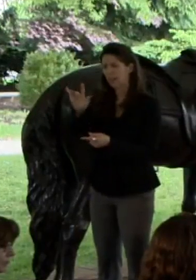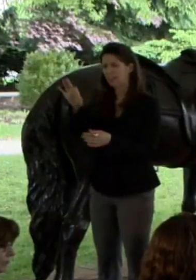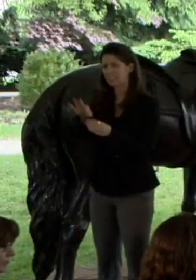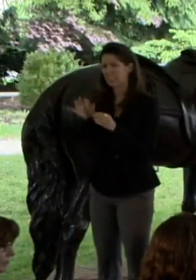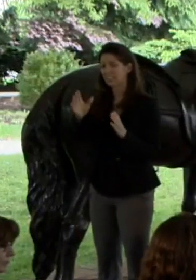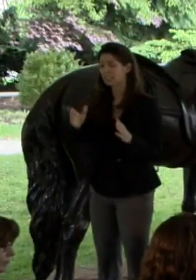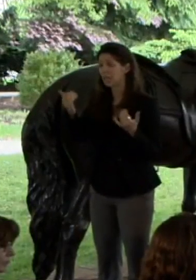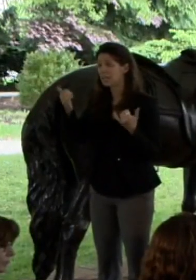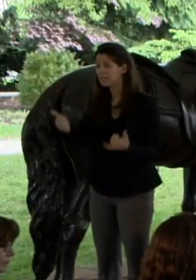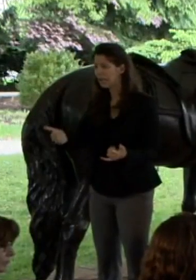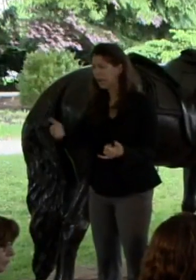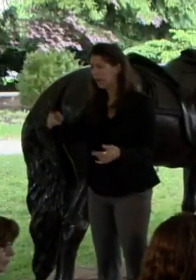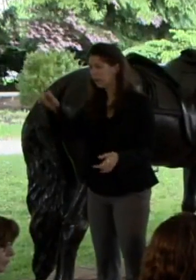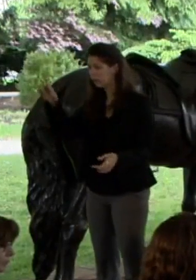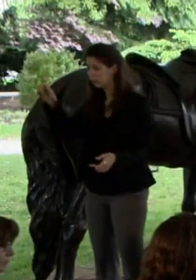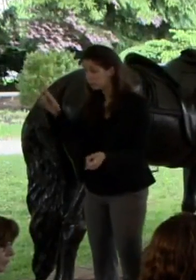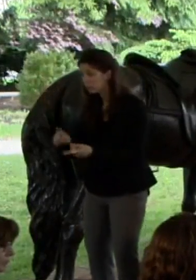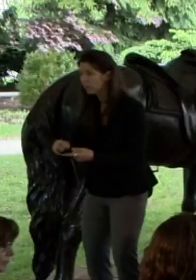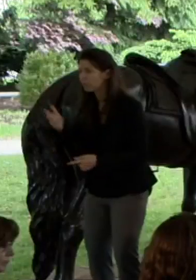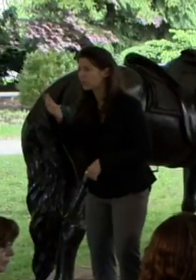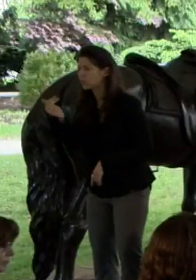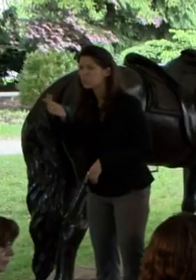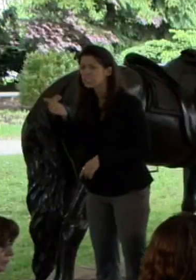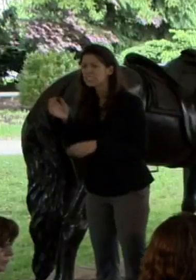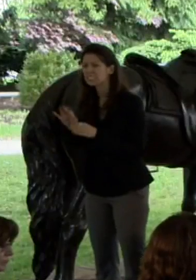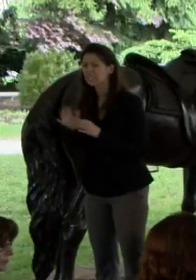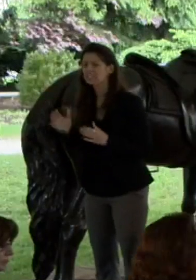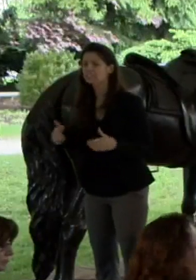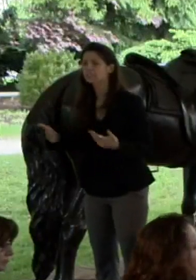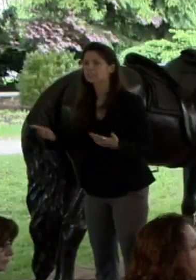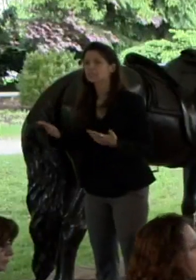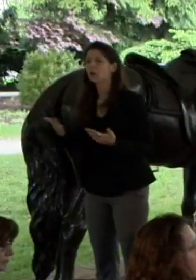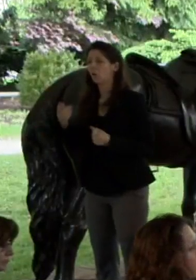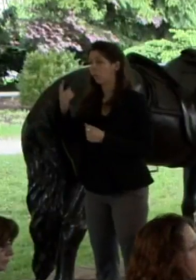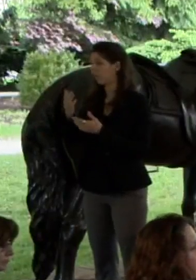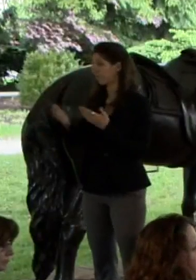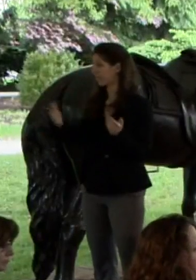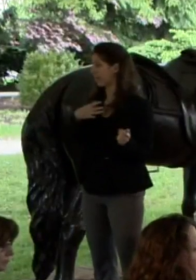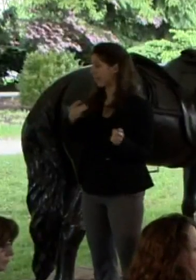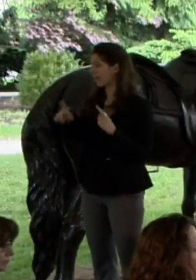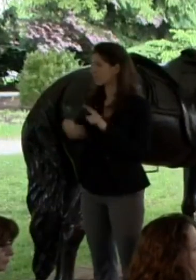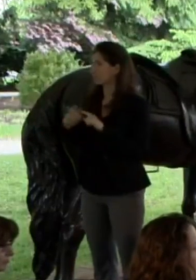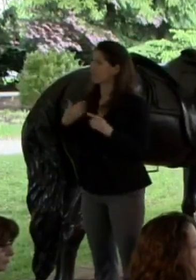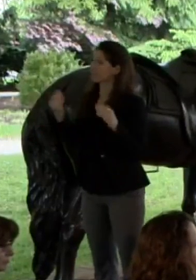WHAT VERMONT HAS. THEN IN '87 IT CAME DOWN TO 25